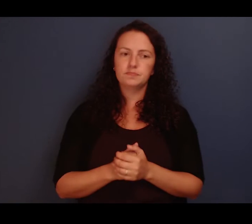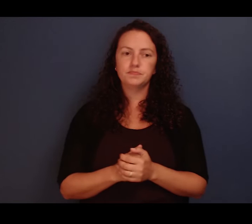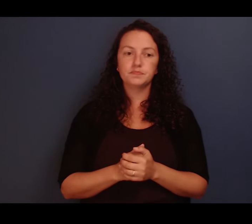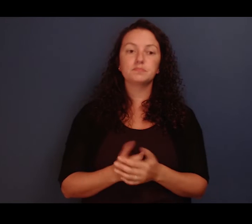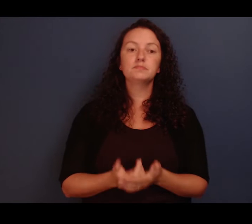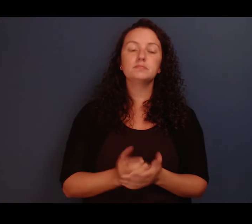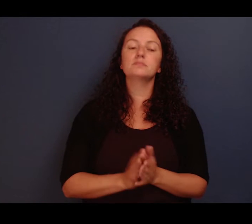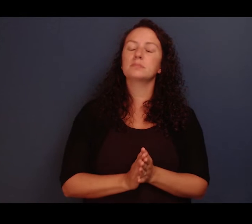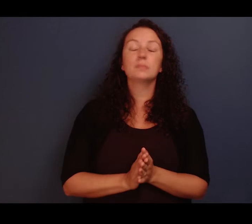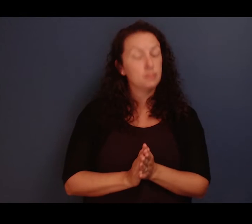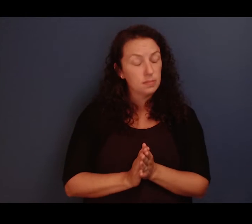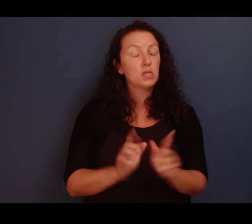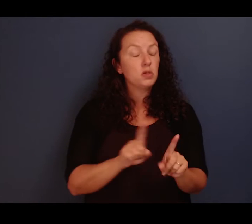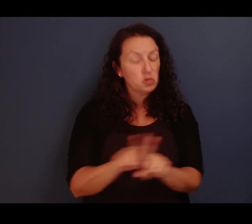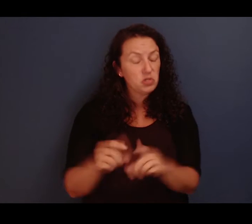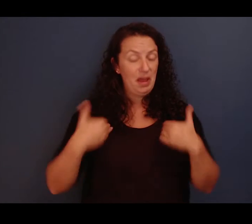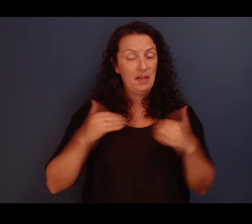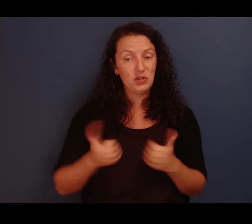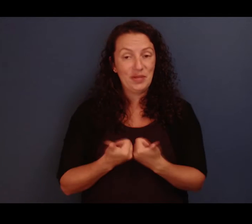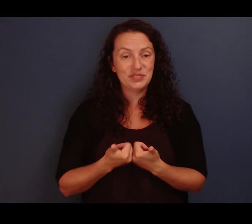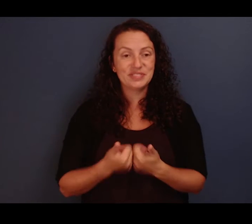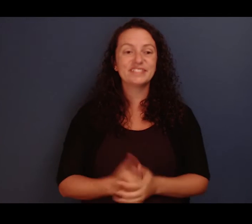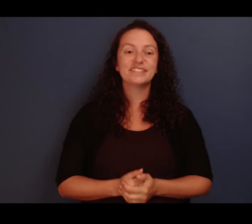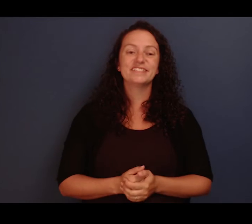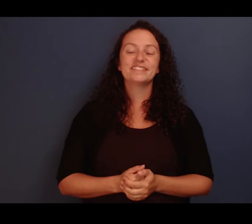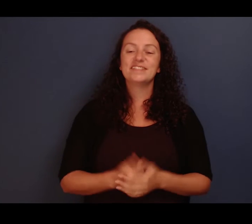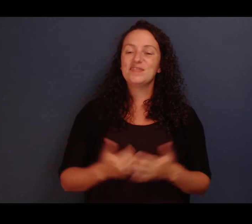And this, too, has not been without challenges. We’re just coming out of that difficult